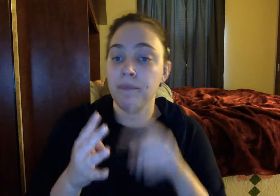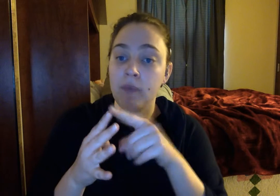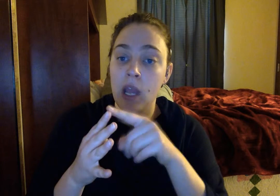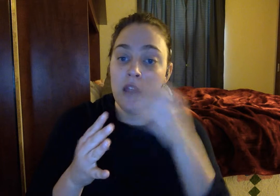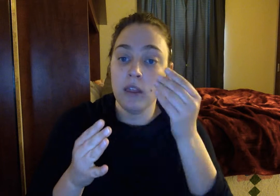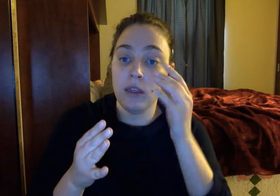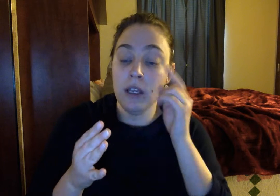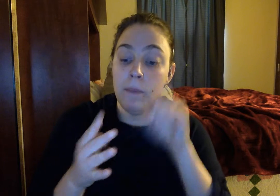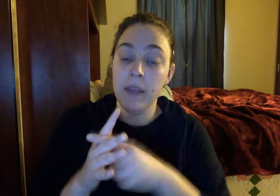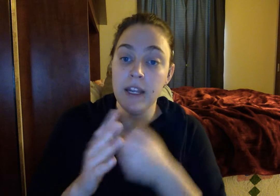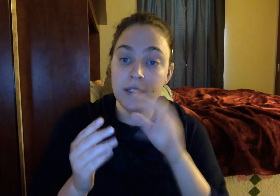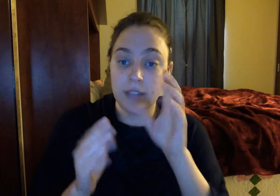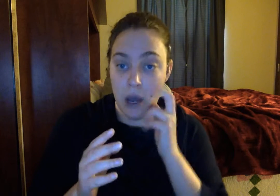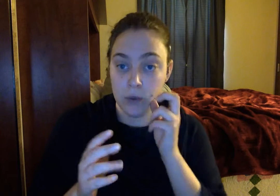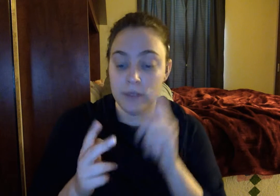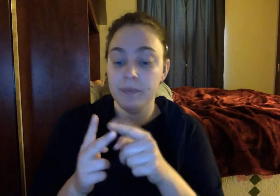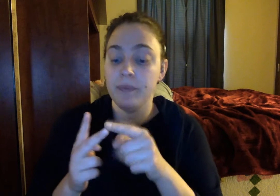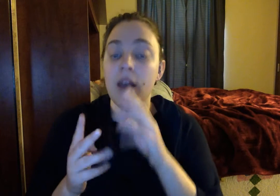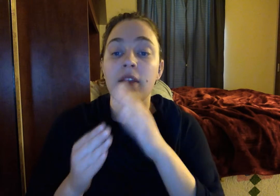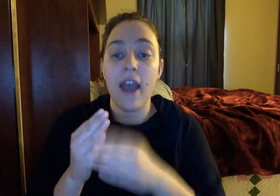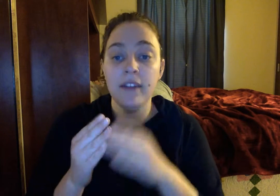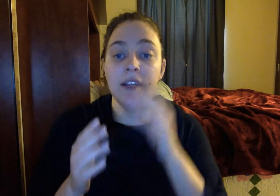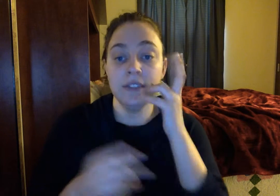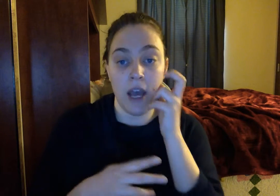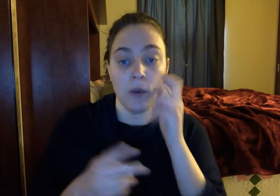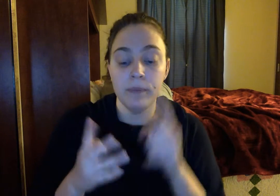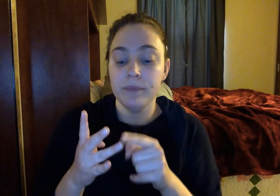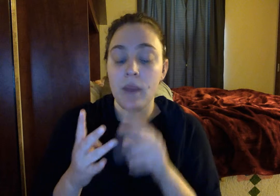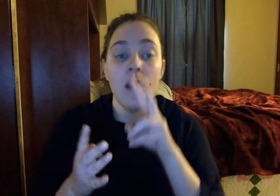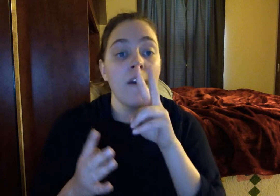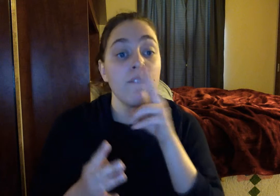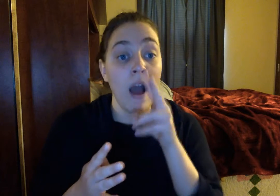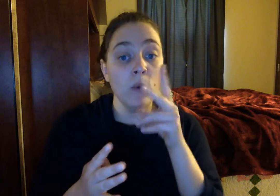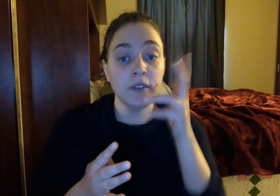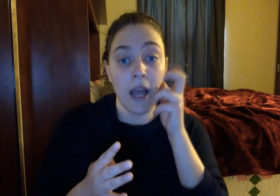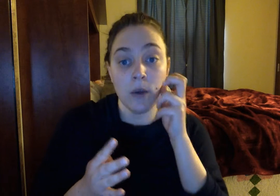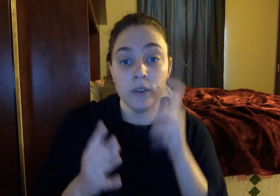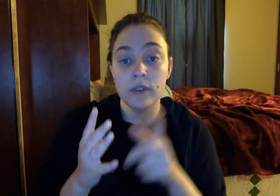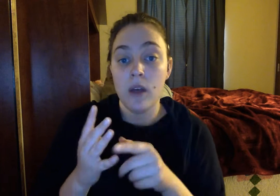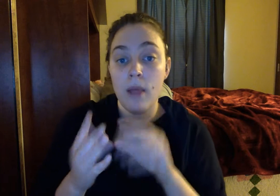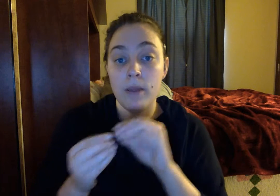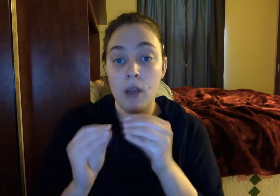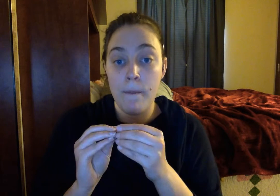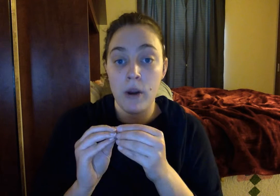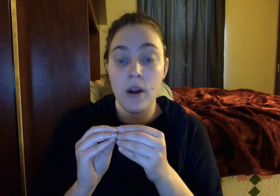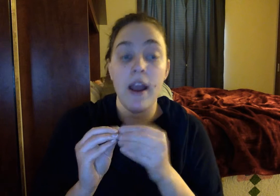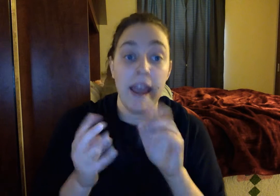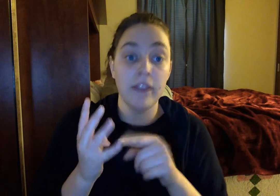Then I will do the same for “F”, an example would be, “Fan”, then you would place “Fan” in the correct column with the letter “F”. To make this activity harder, I would increase the set of pictures altogether to 12 pictures. , but I would so take pictures that may some phonemically similar An example would be “Couch” and “Fish”. The beginning Letters will sound the same but you have to figure out the rest of the word in order to make a connection that it is a word that belongs in one of the two columns.